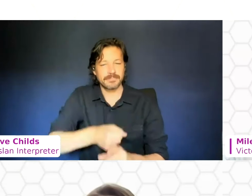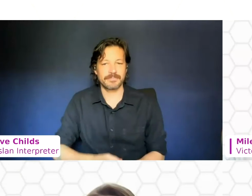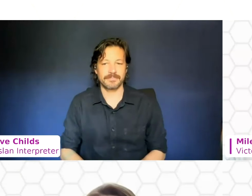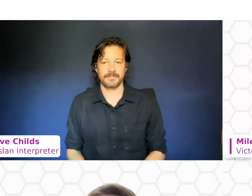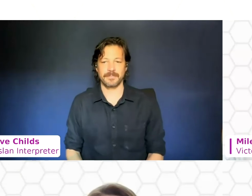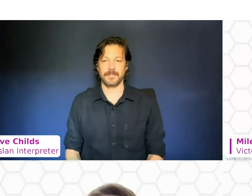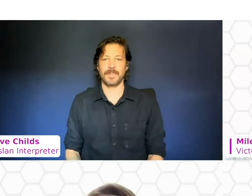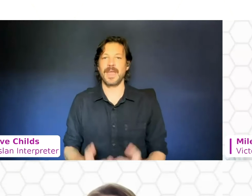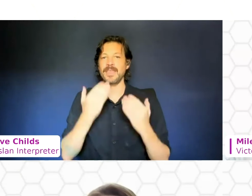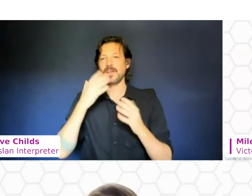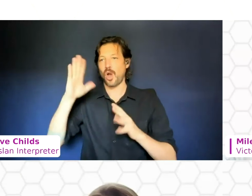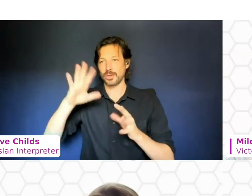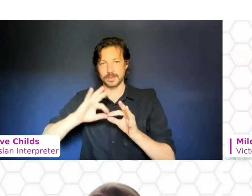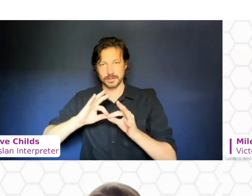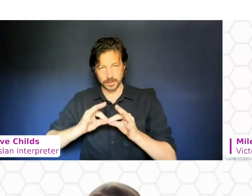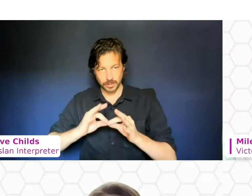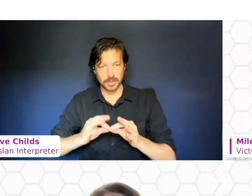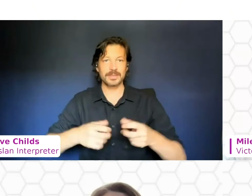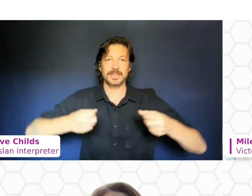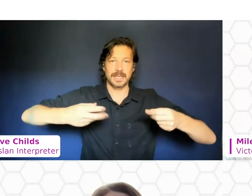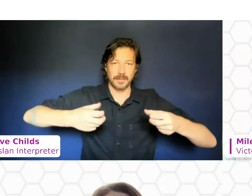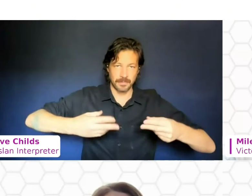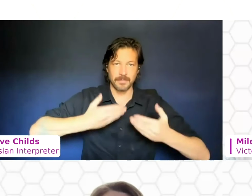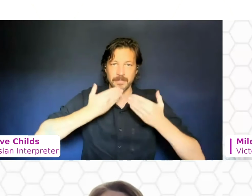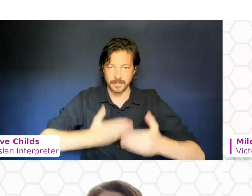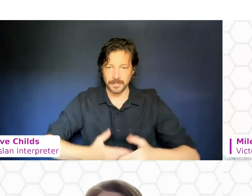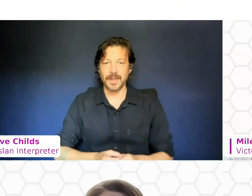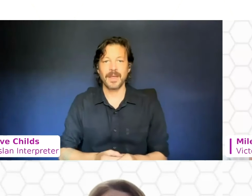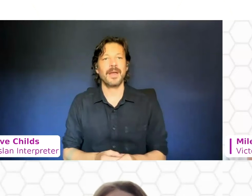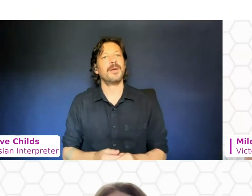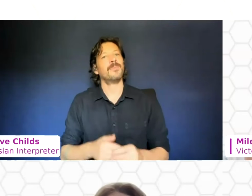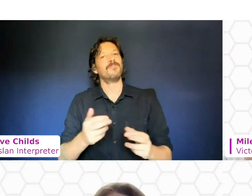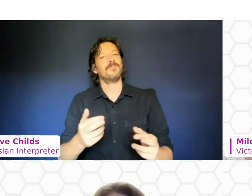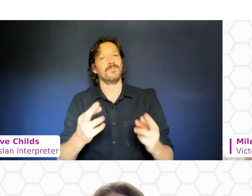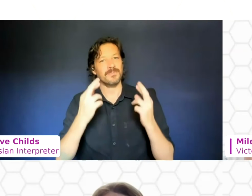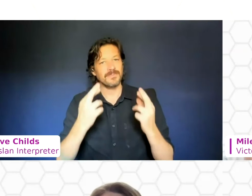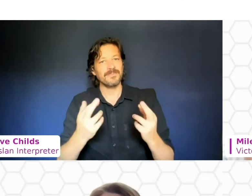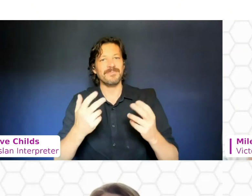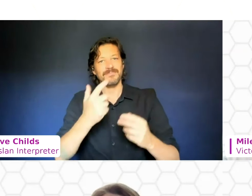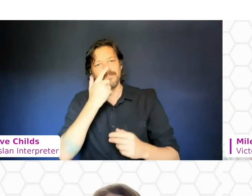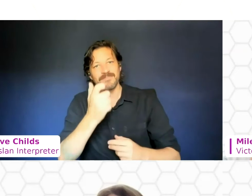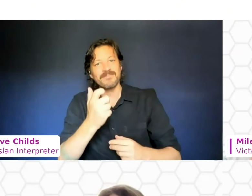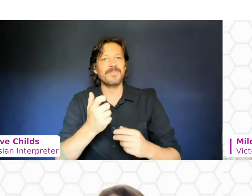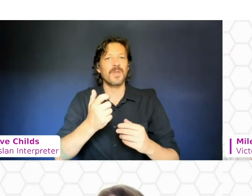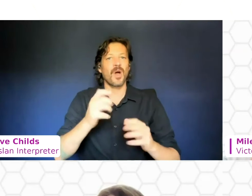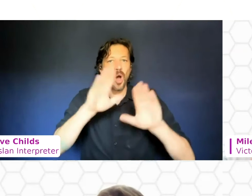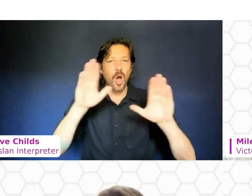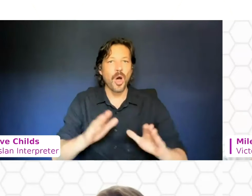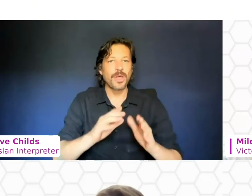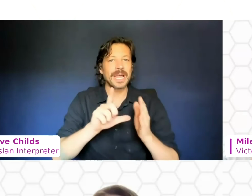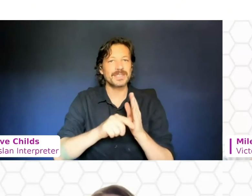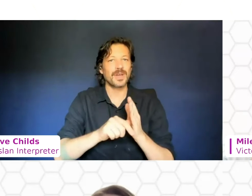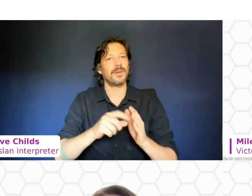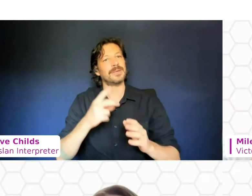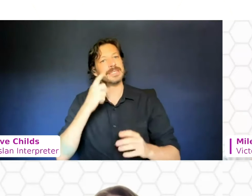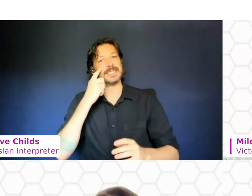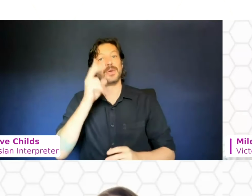the Auslan interpreters and captionist, wish you all a wonderful holiday season and we'll see you in 2024.